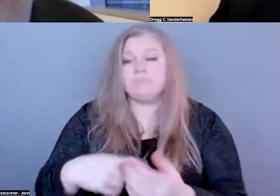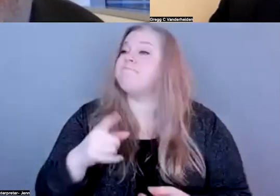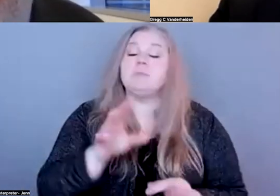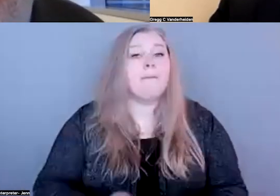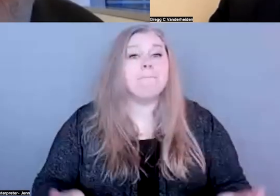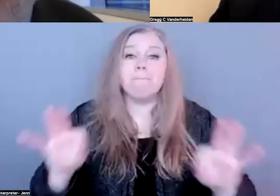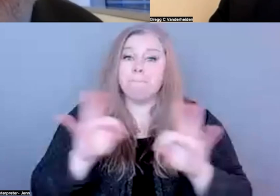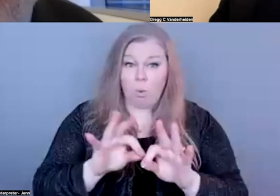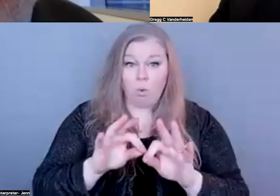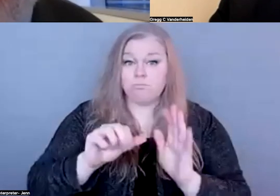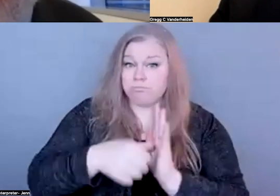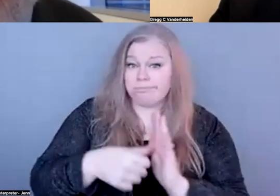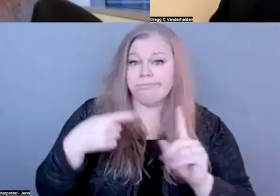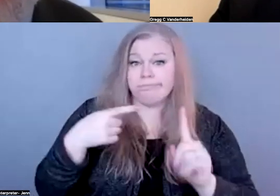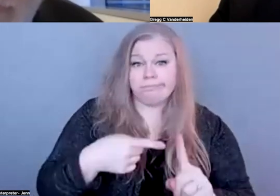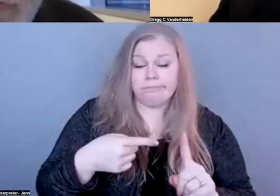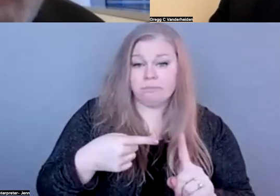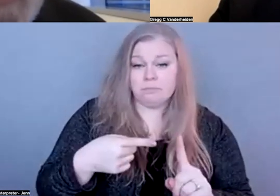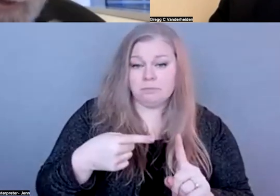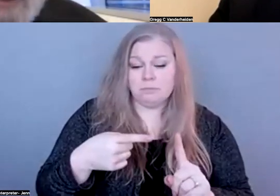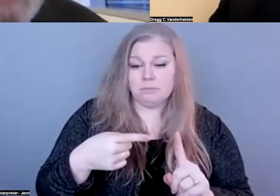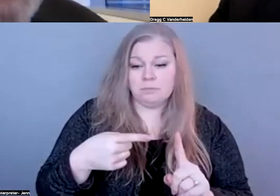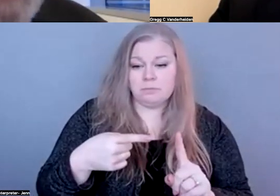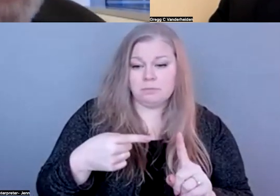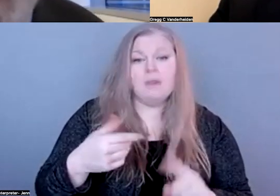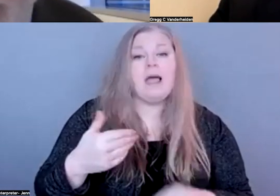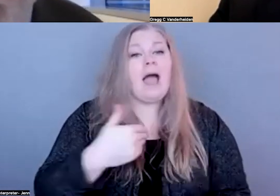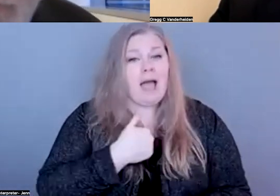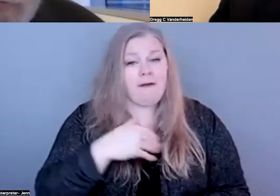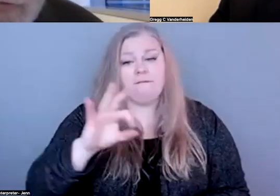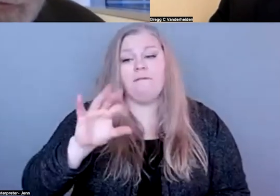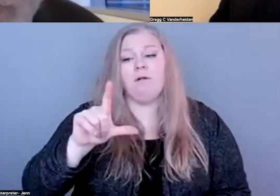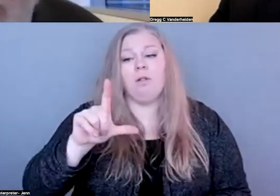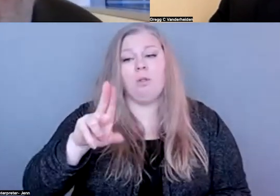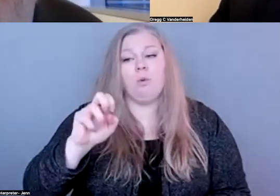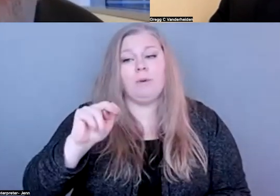made is that there was fluency in these interfaces where you're interacting with